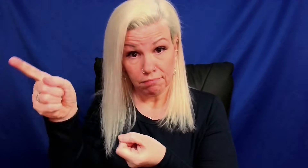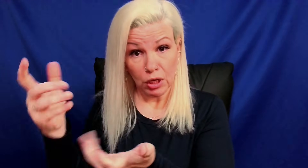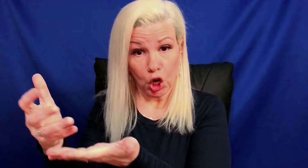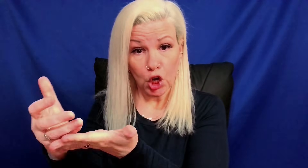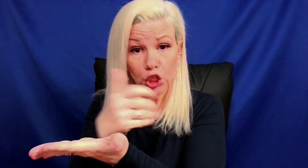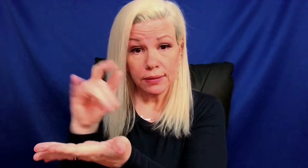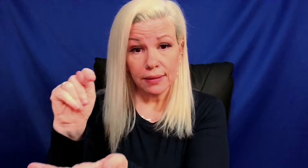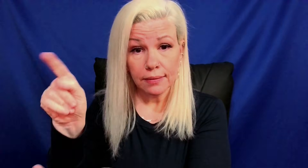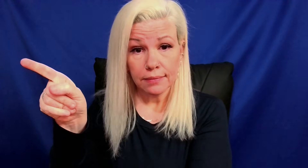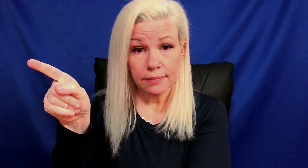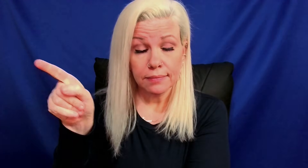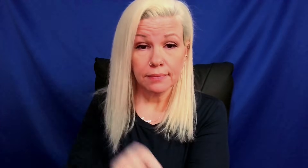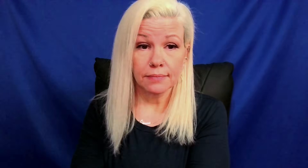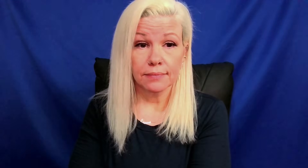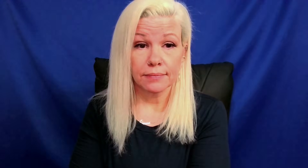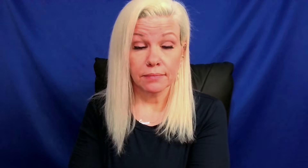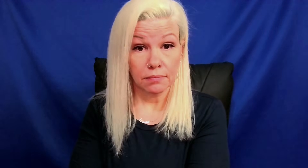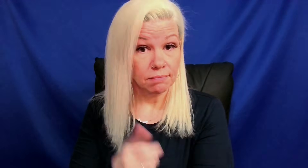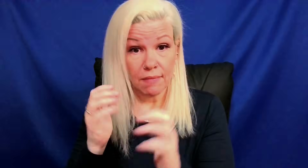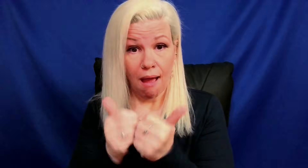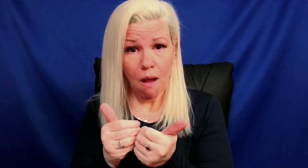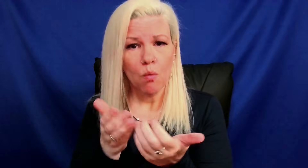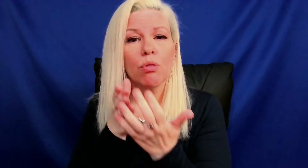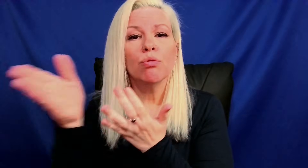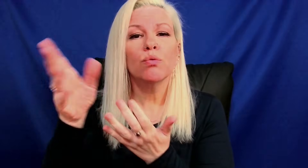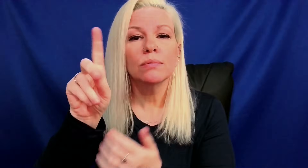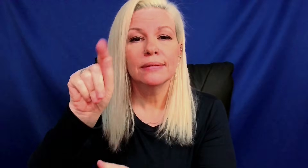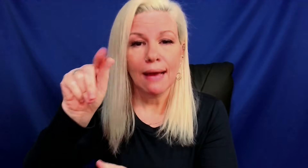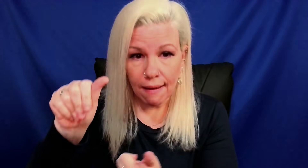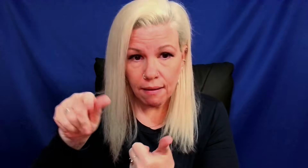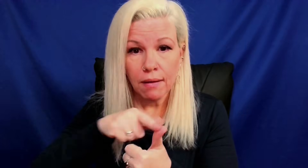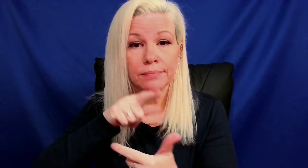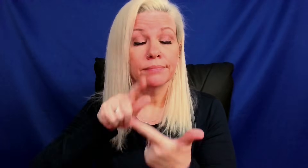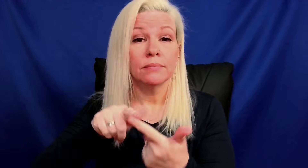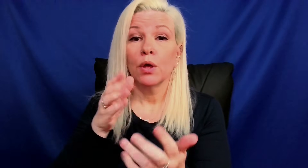It earns it. Through data, through transparency,